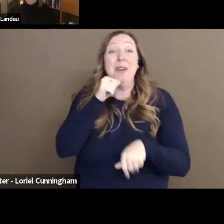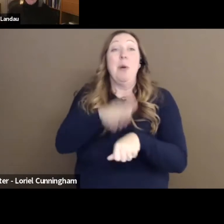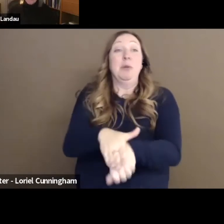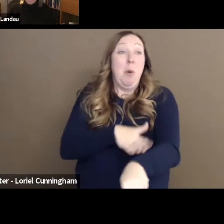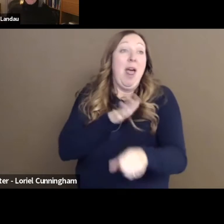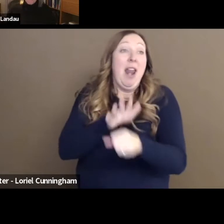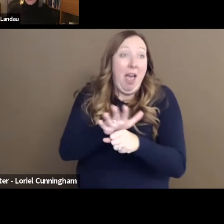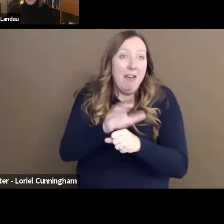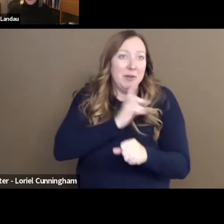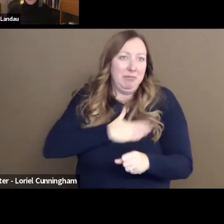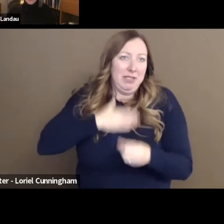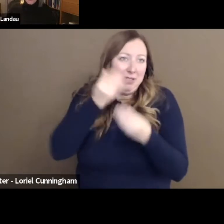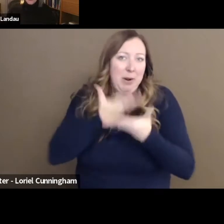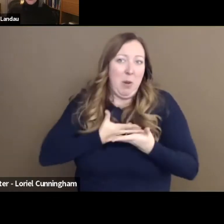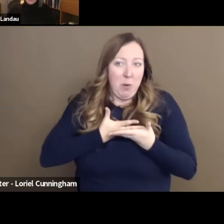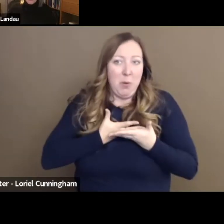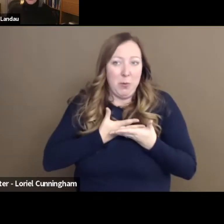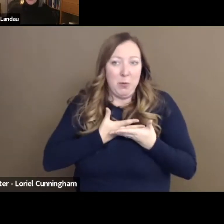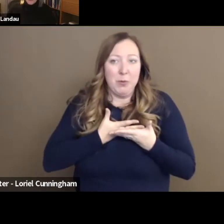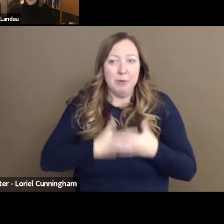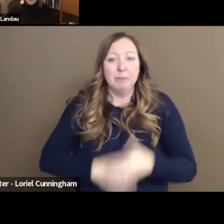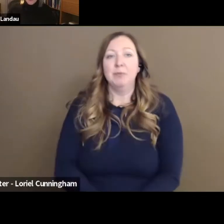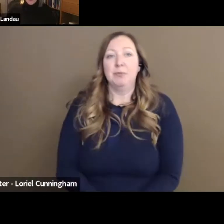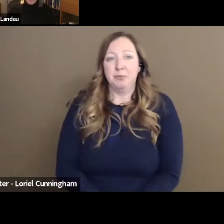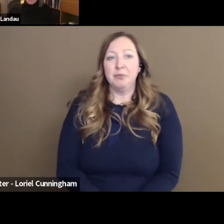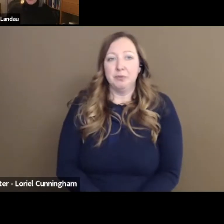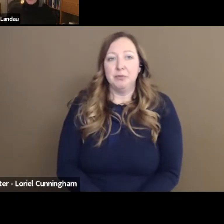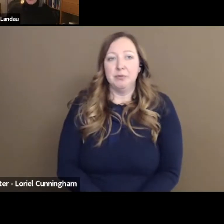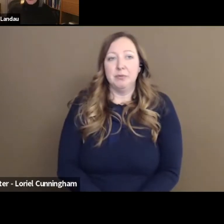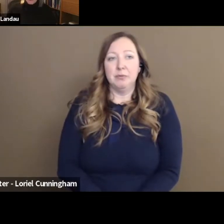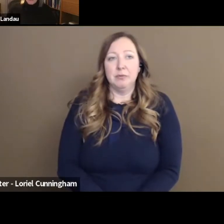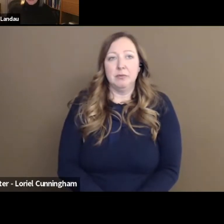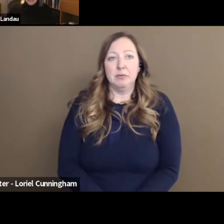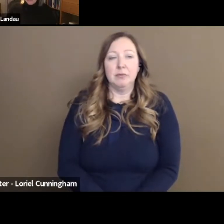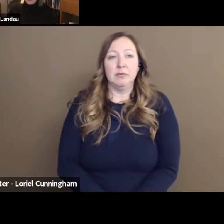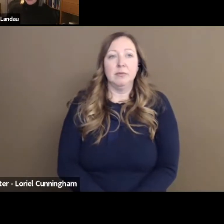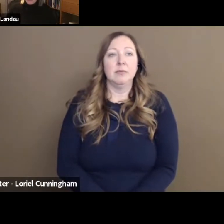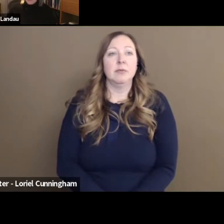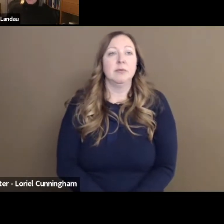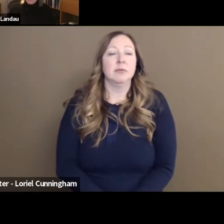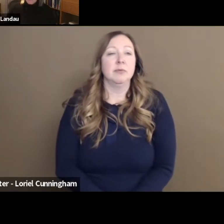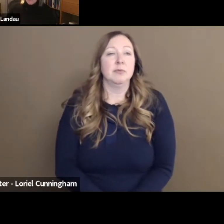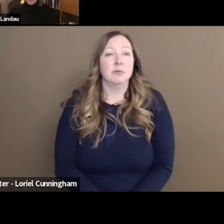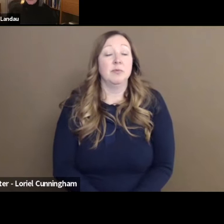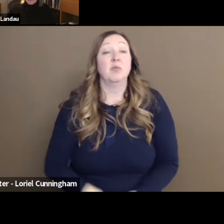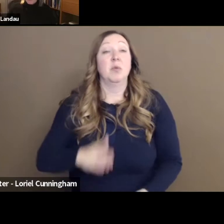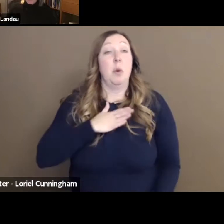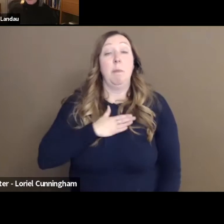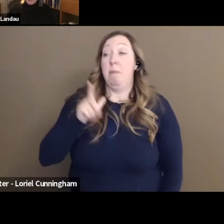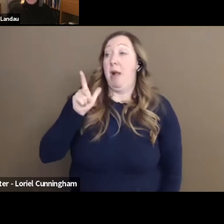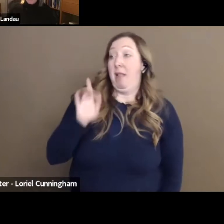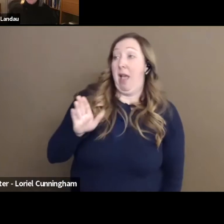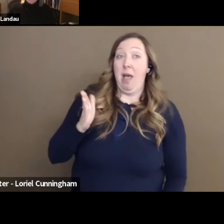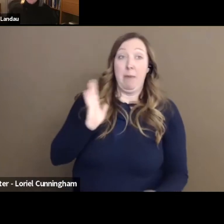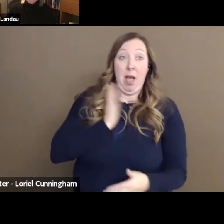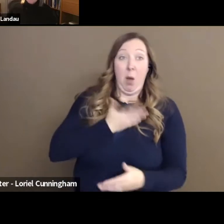thank you so the approach that we've been using that my lab has been using for many many